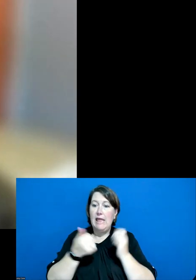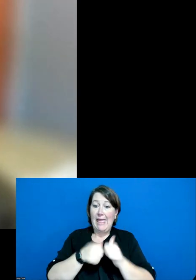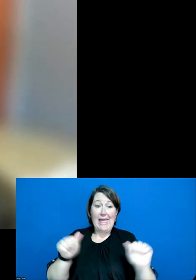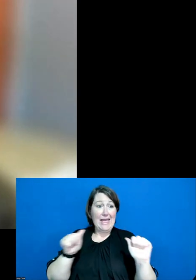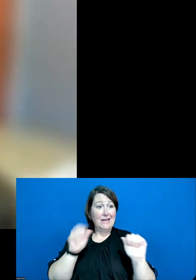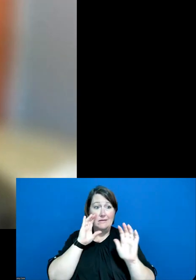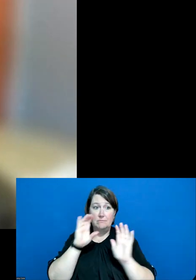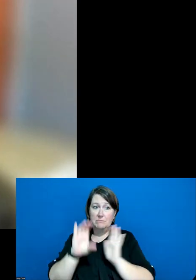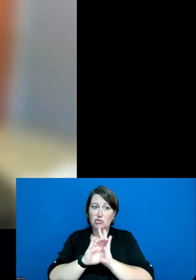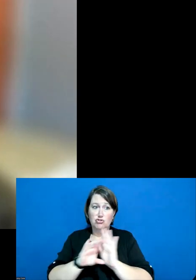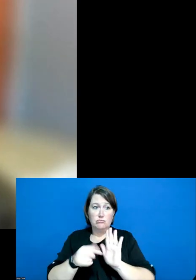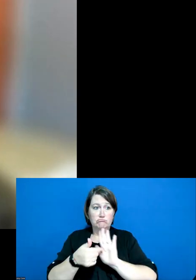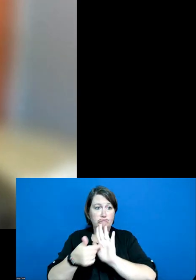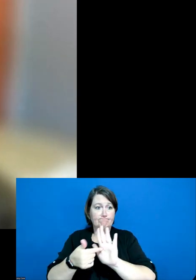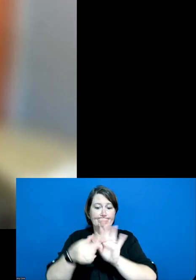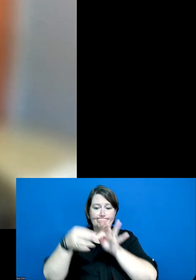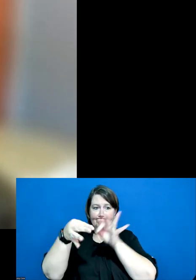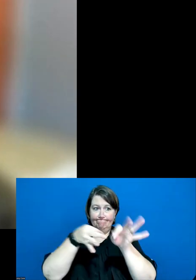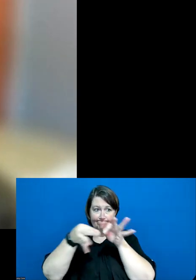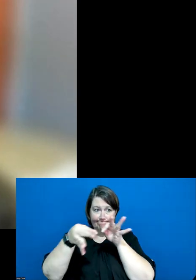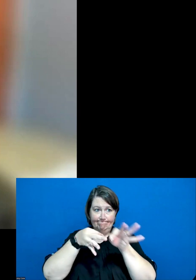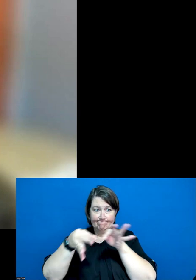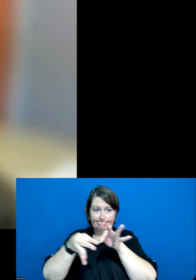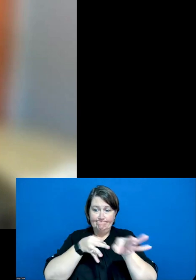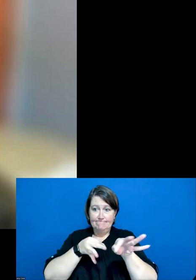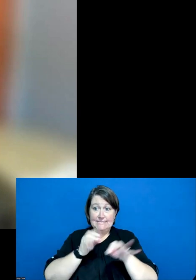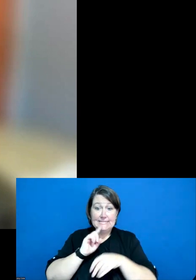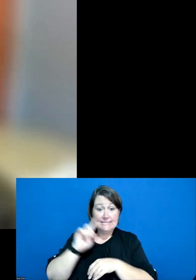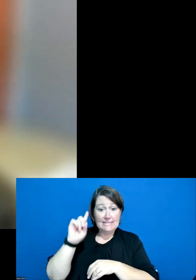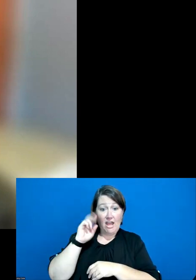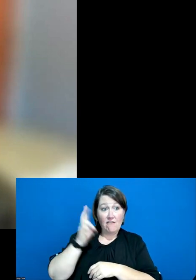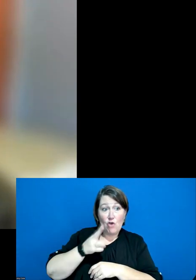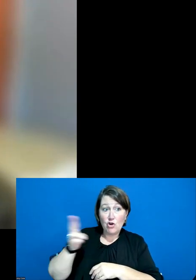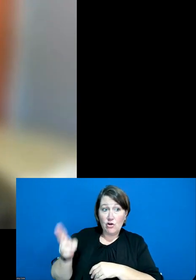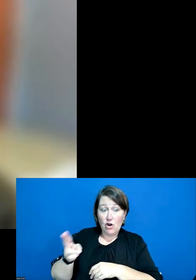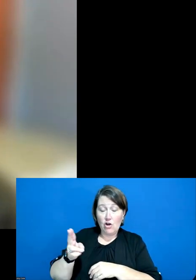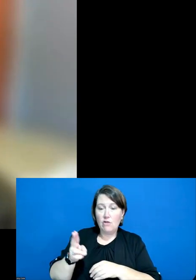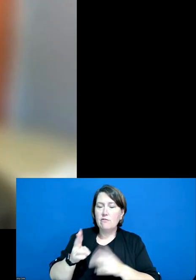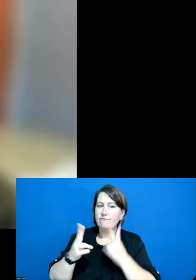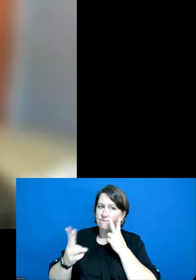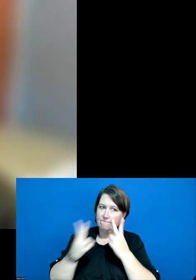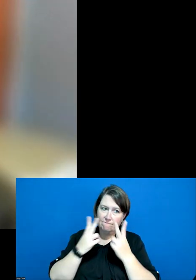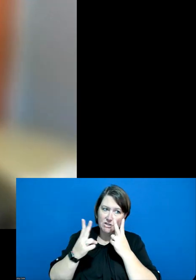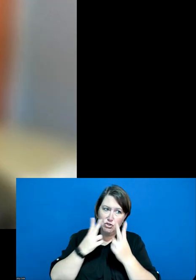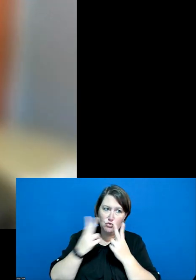just explaining things because deaf and hard of hearing people are very visual by nature.